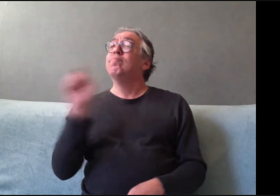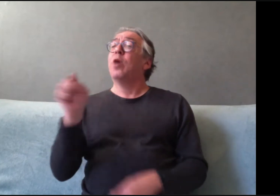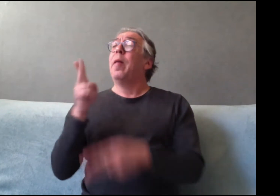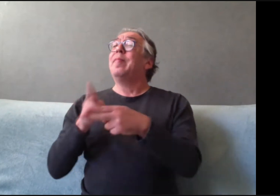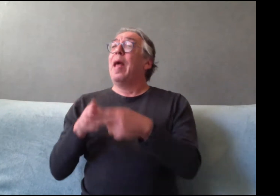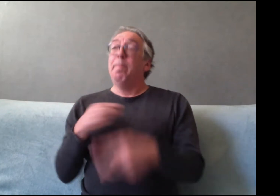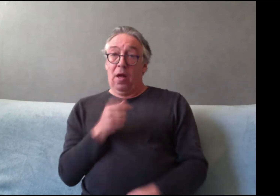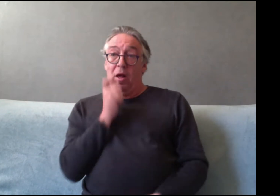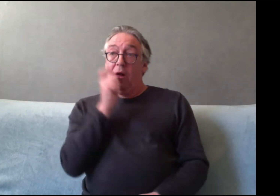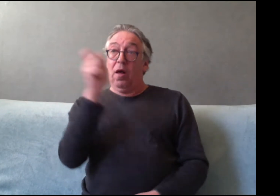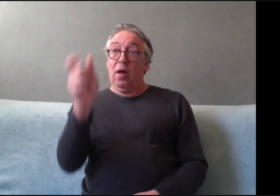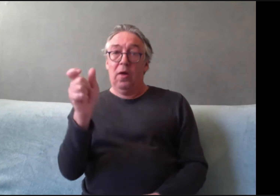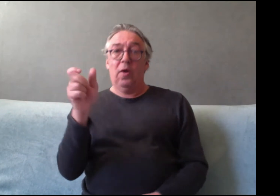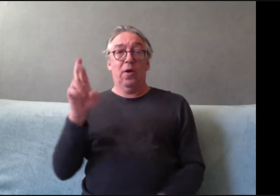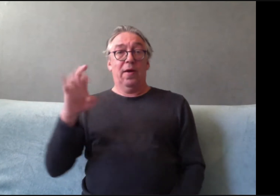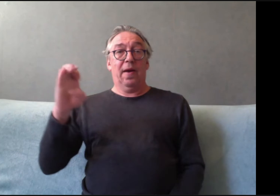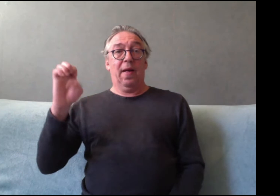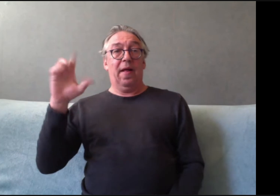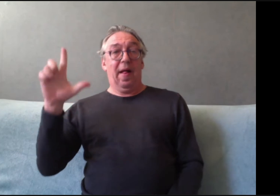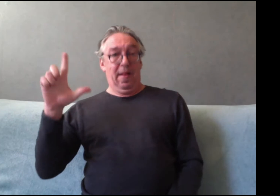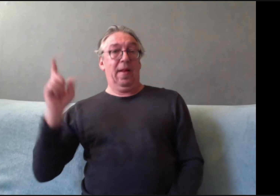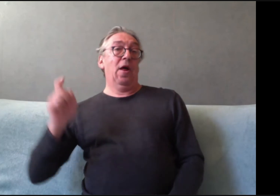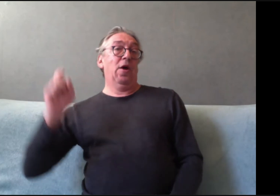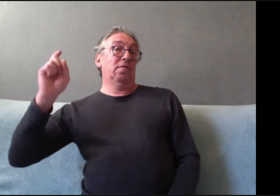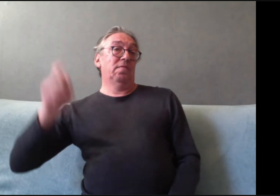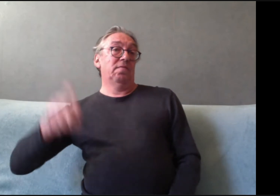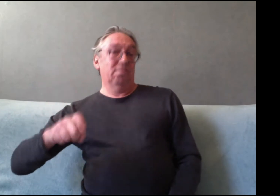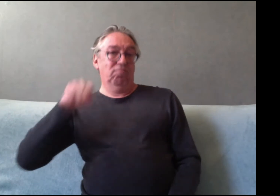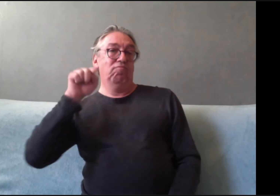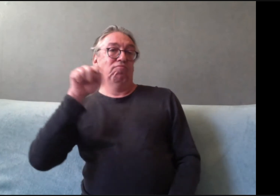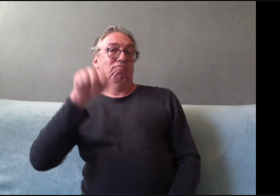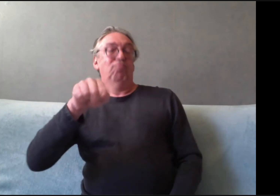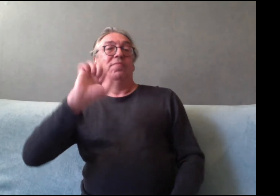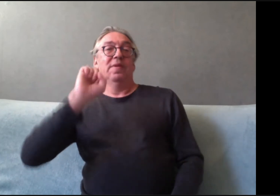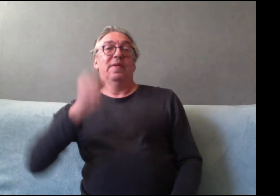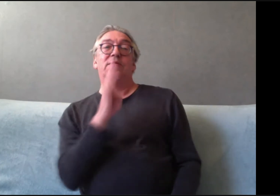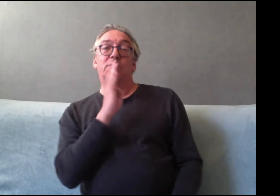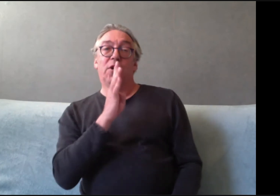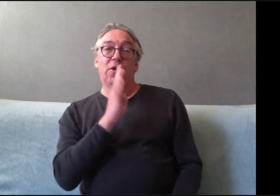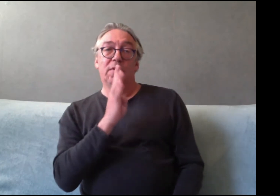If you face technical issues, ask my colleague through the chat box.